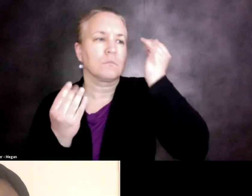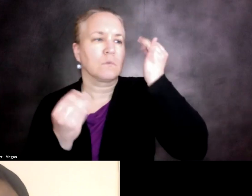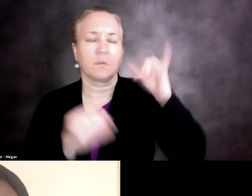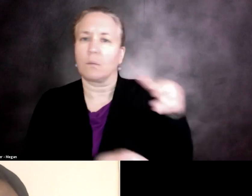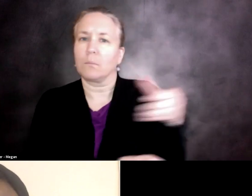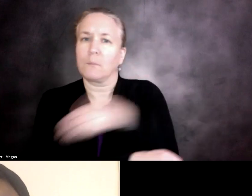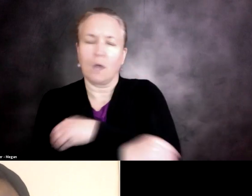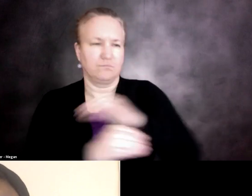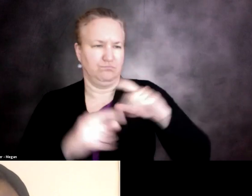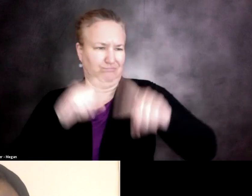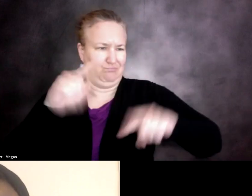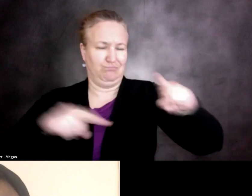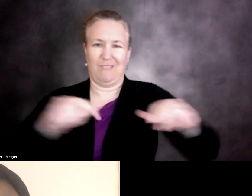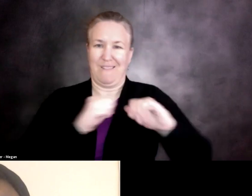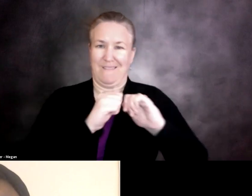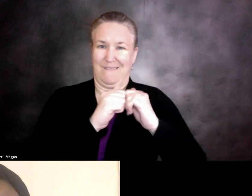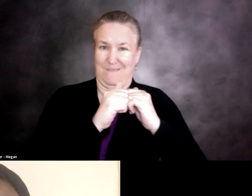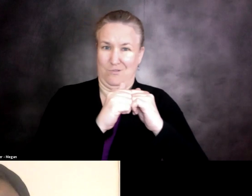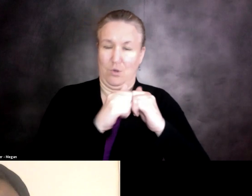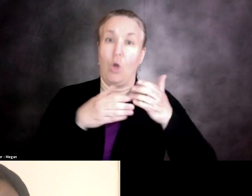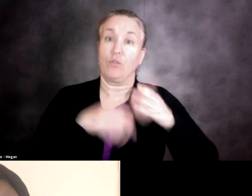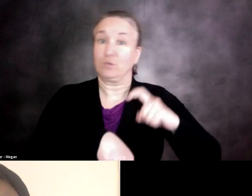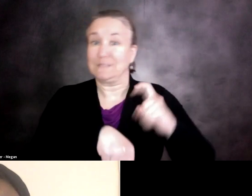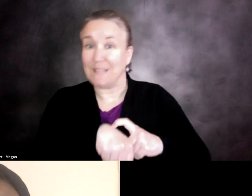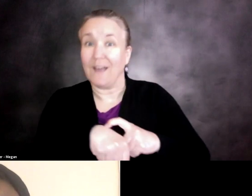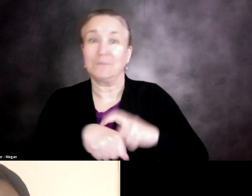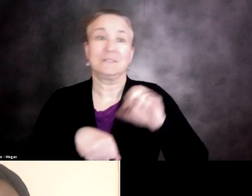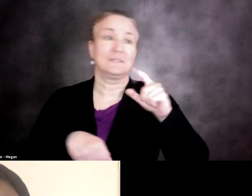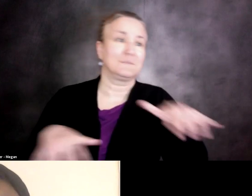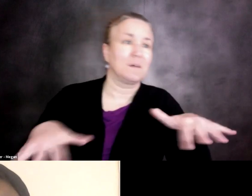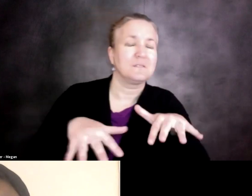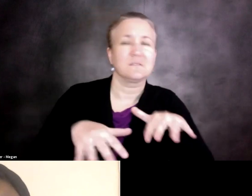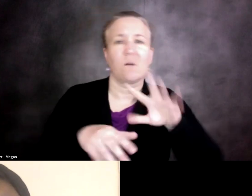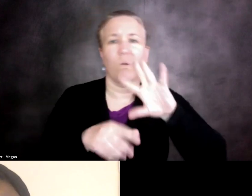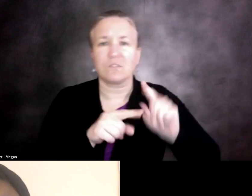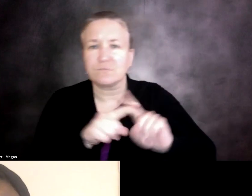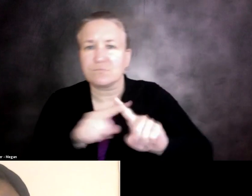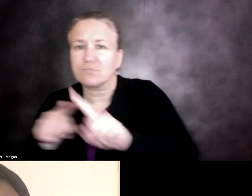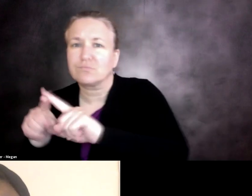varied temporally, and spatio-culturally and under different political regimes, as well as by race,